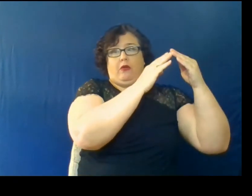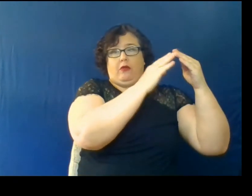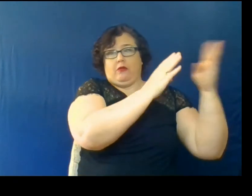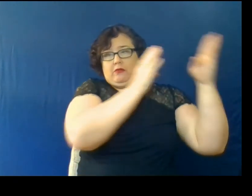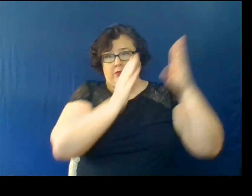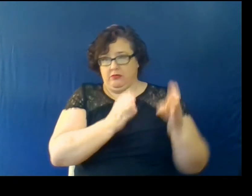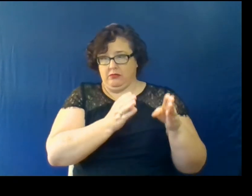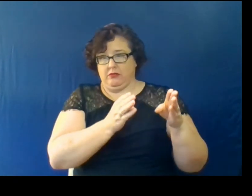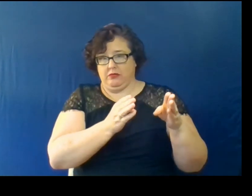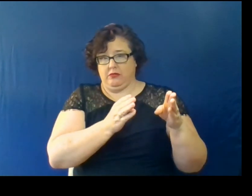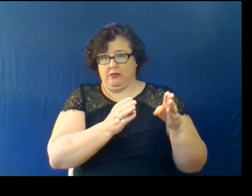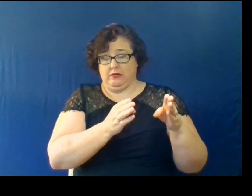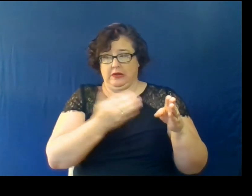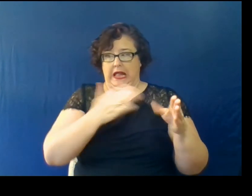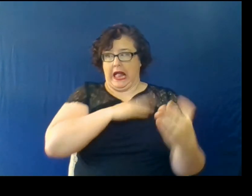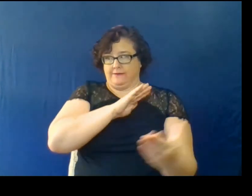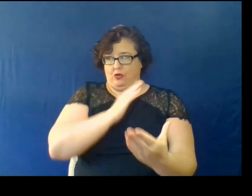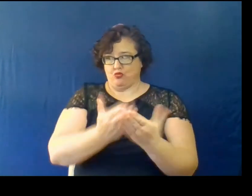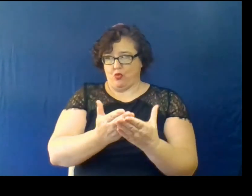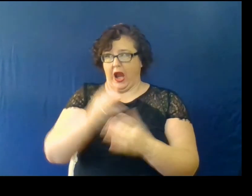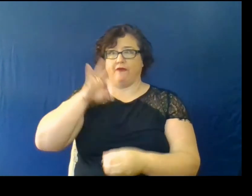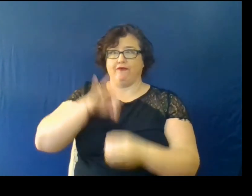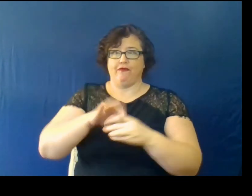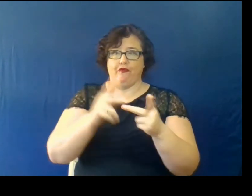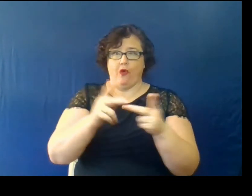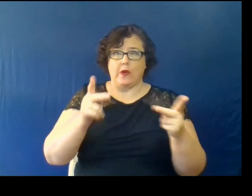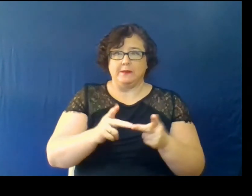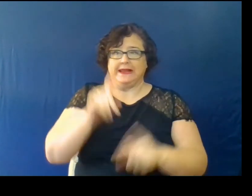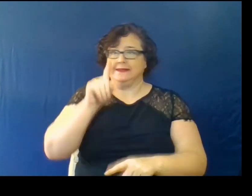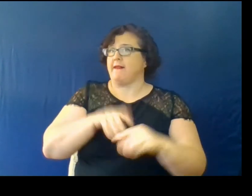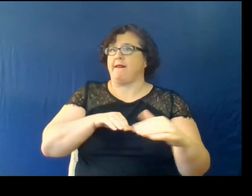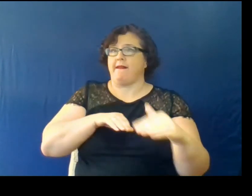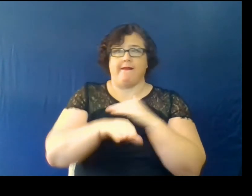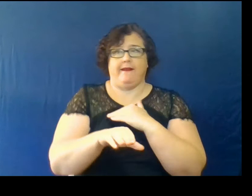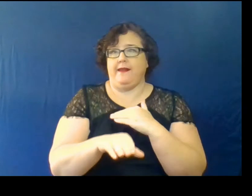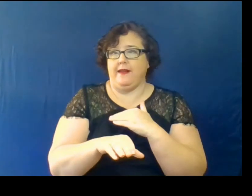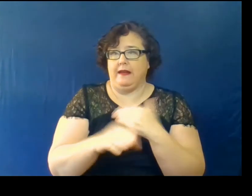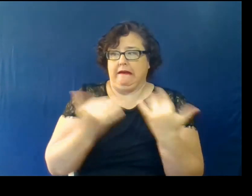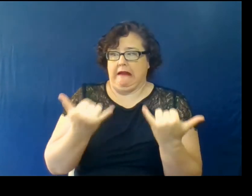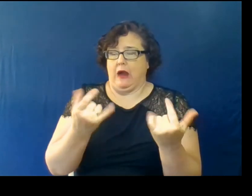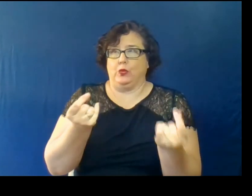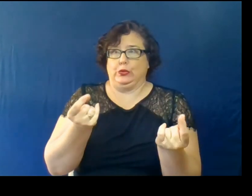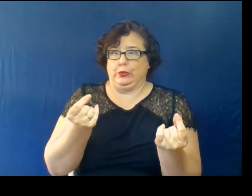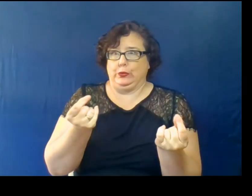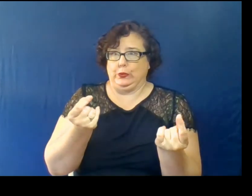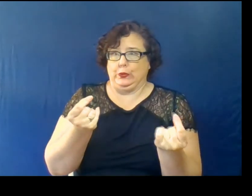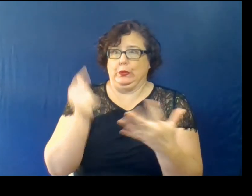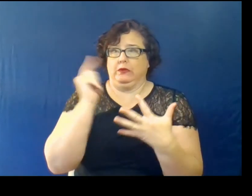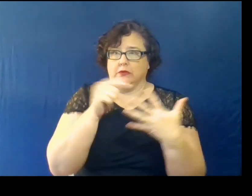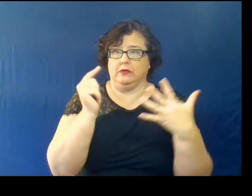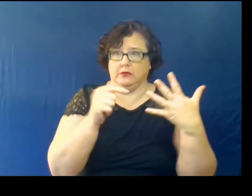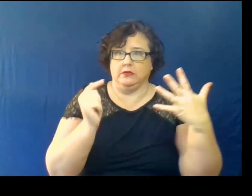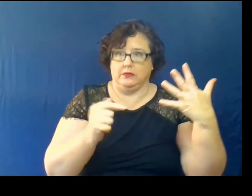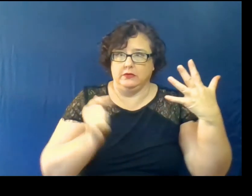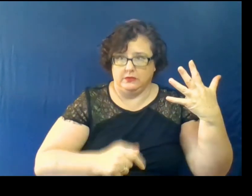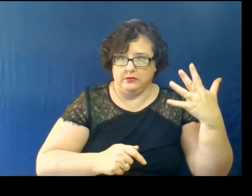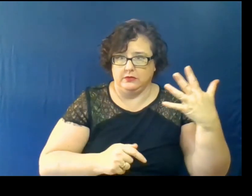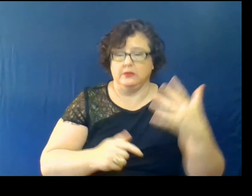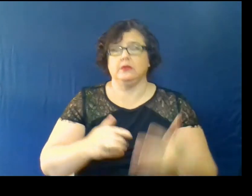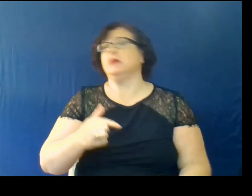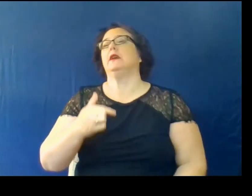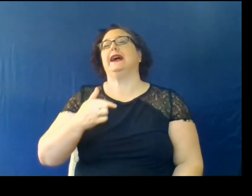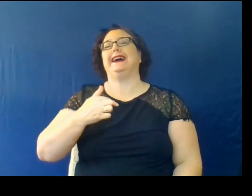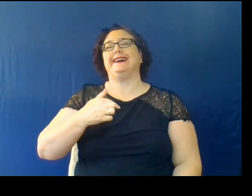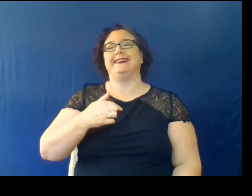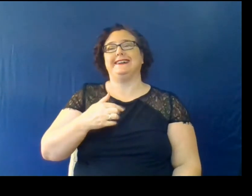you're at the polling place, it's inaccessible, what do we do now? As I like to say sometimes